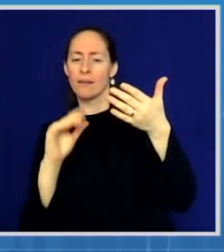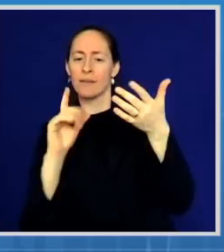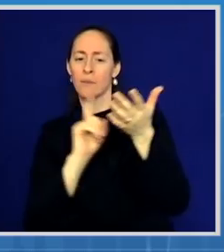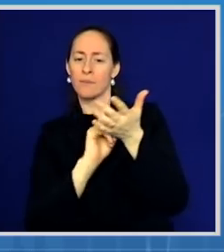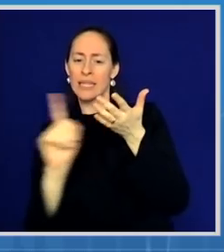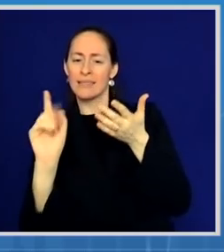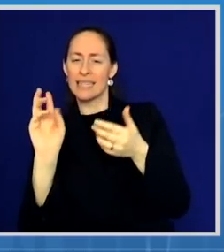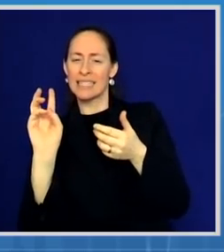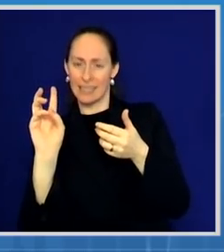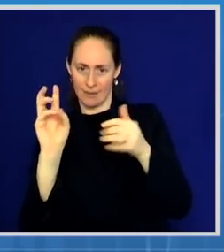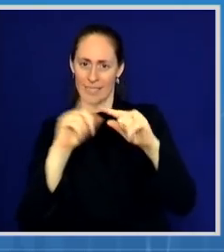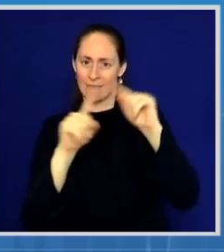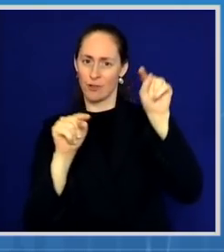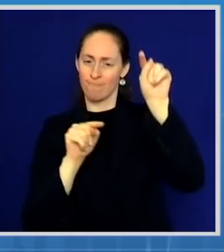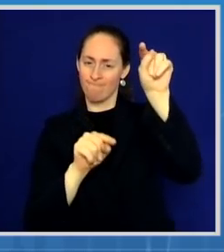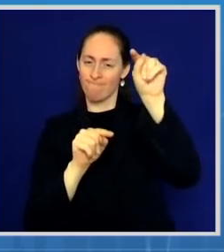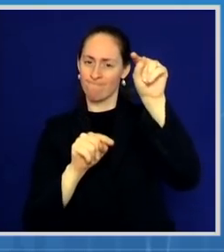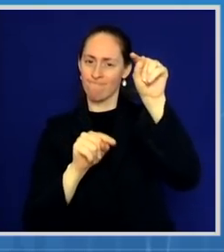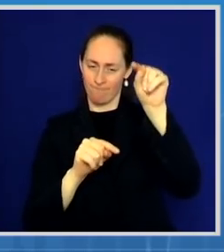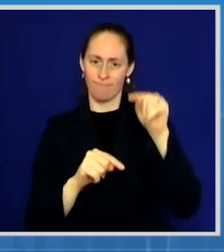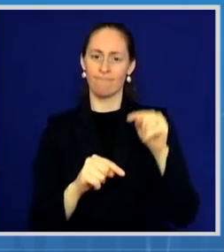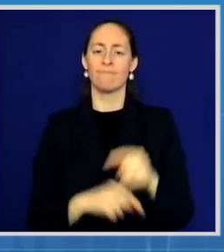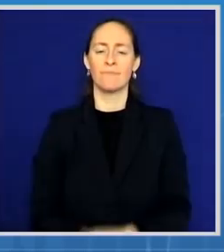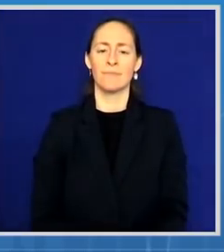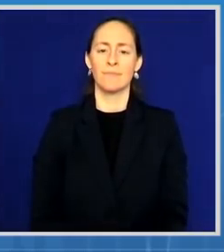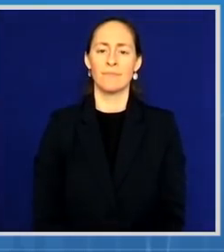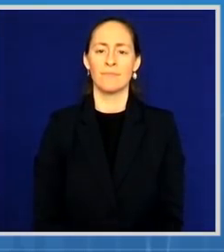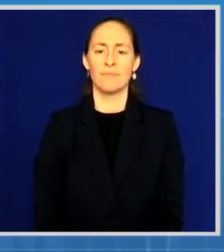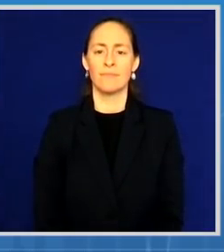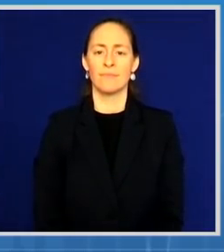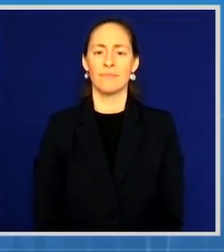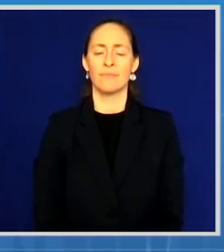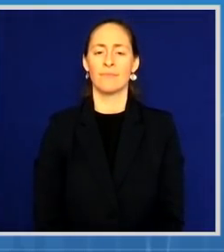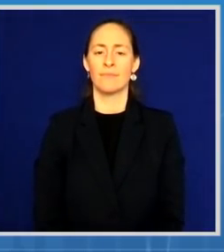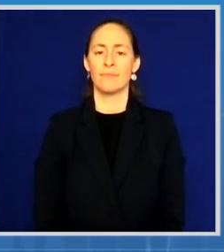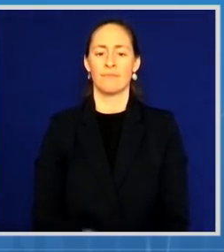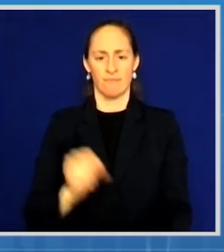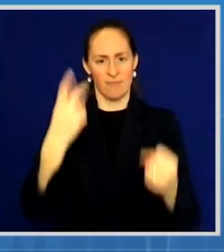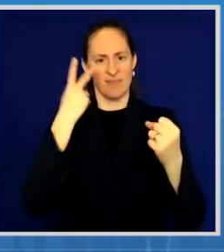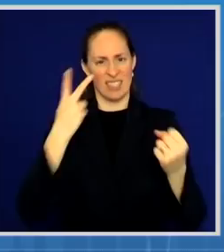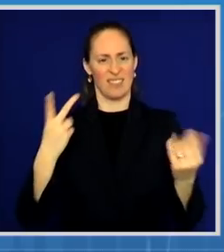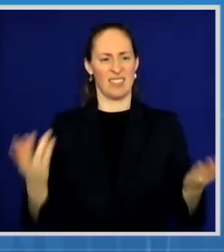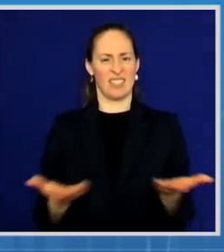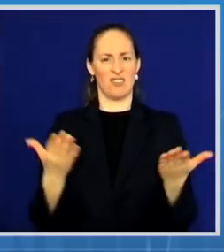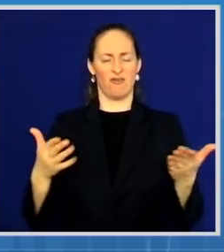but also against the one that we have in this country that's dominant, B17,